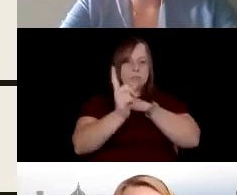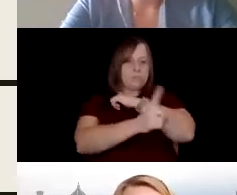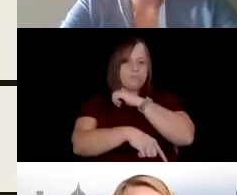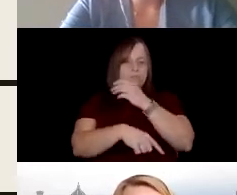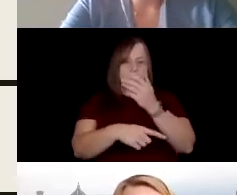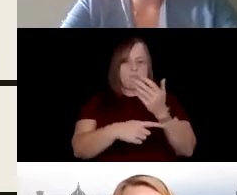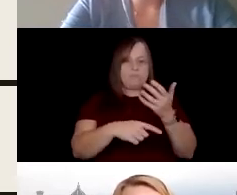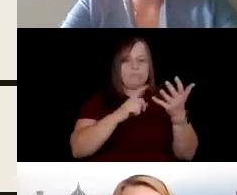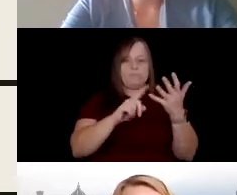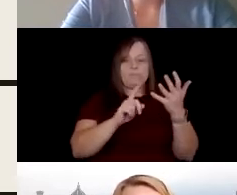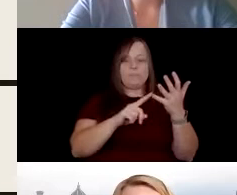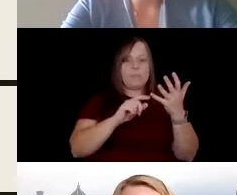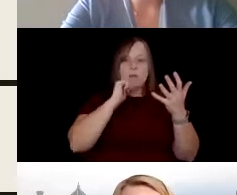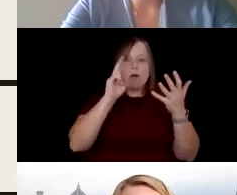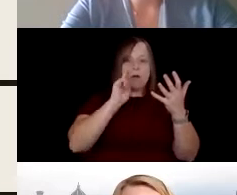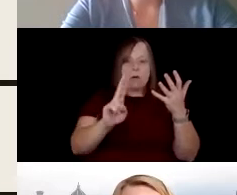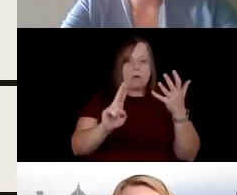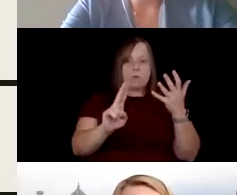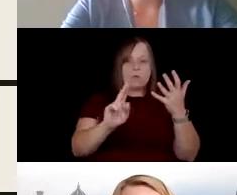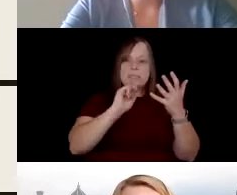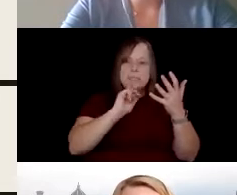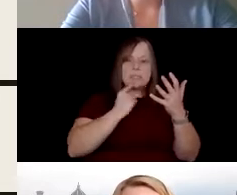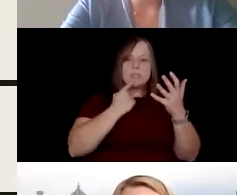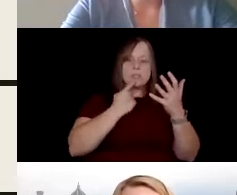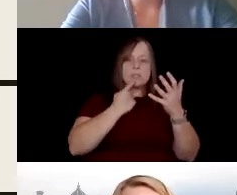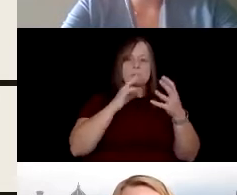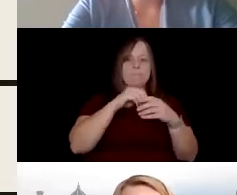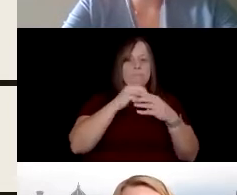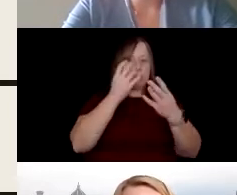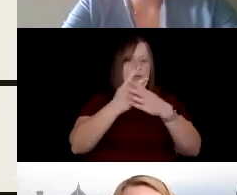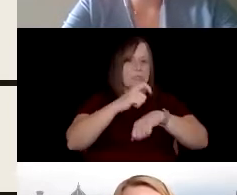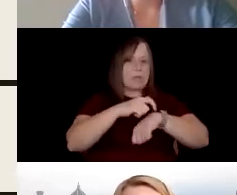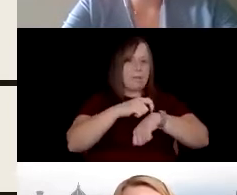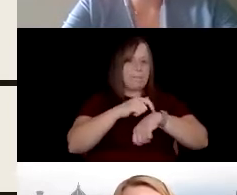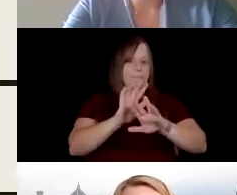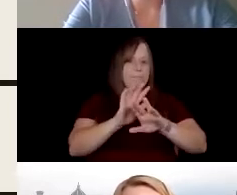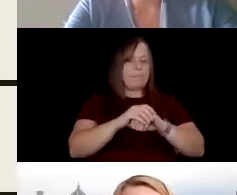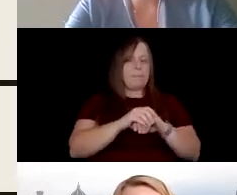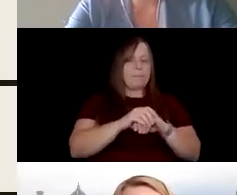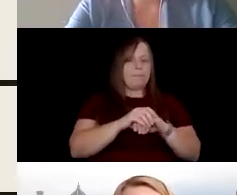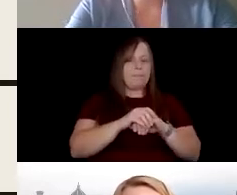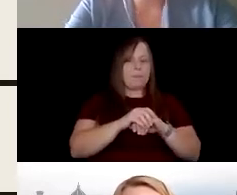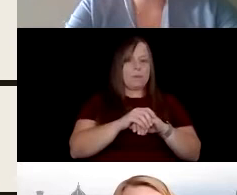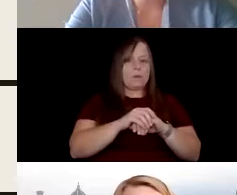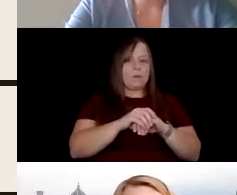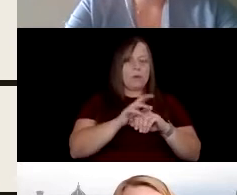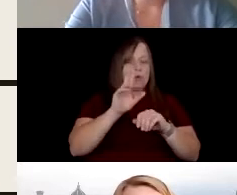Dishonorable discharge is for serious offenses that could involve prison time. So essentially, if you are dishonorably discharged,